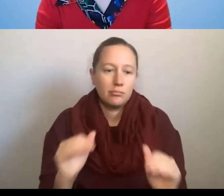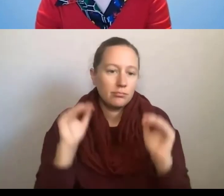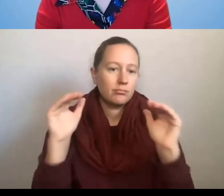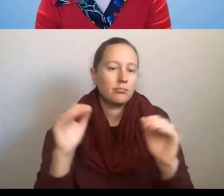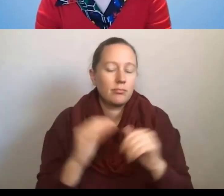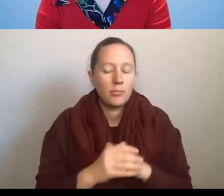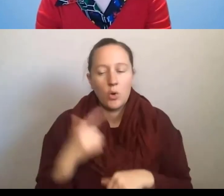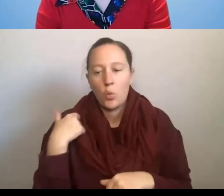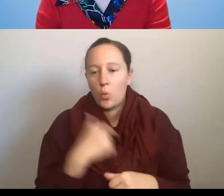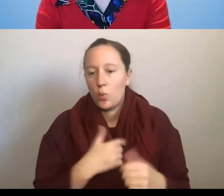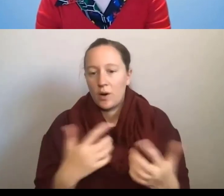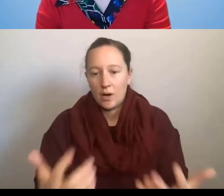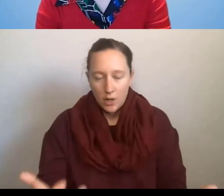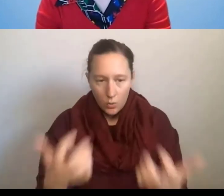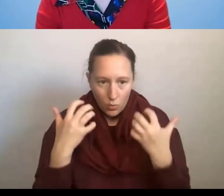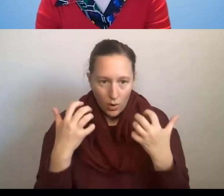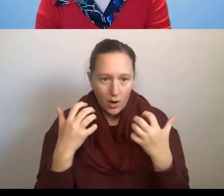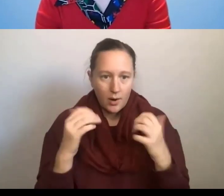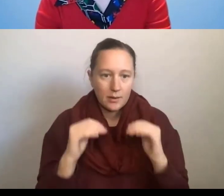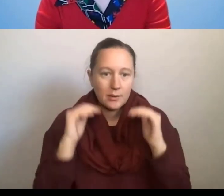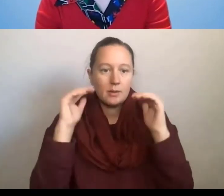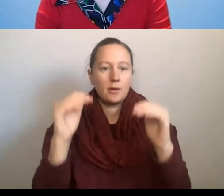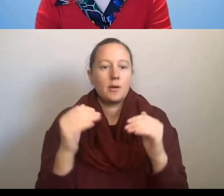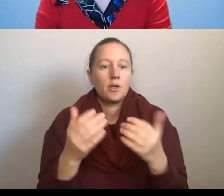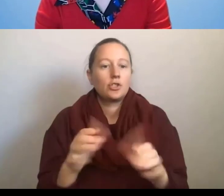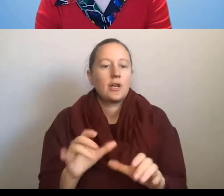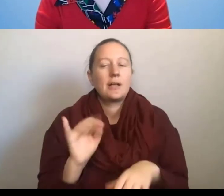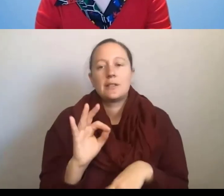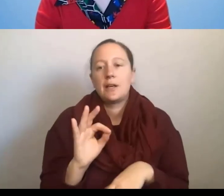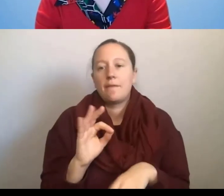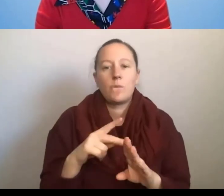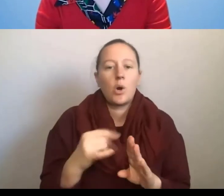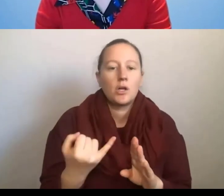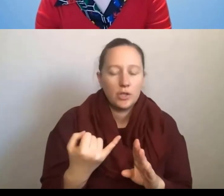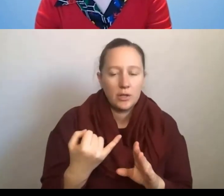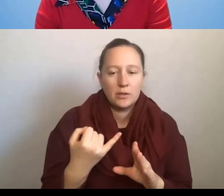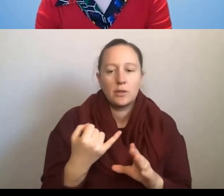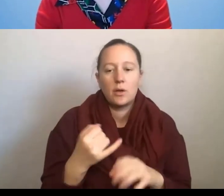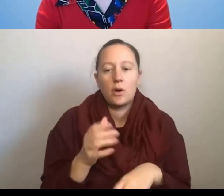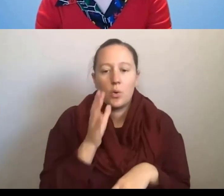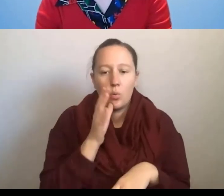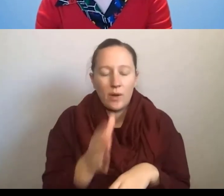We're trying to improve the chances that these projects make their way all the way to patients,